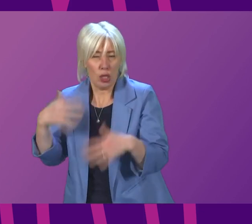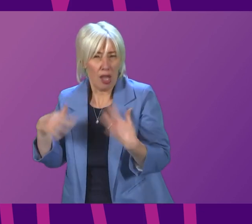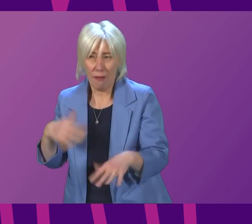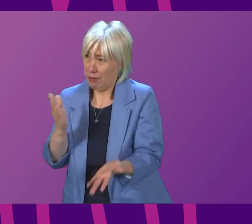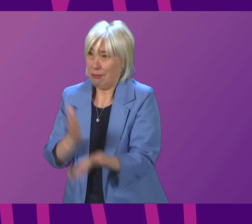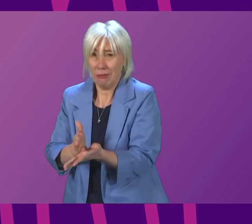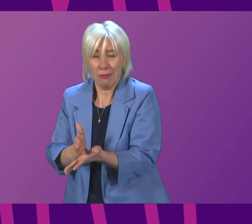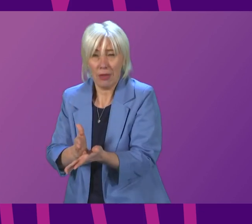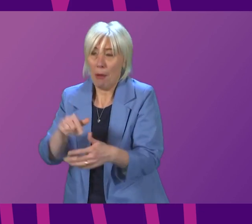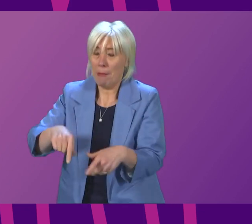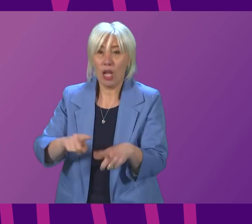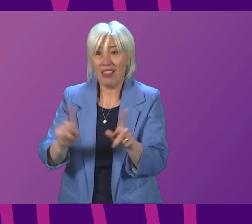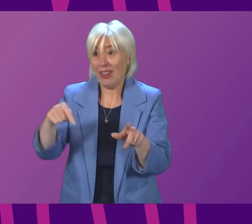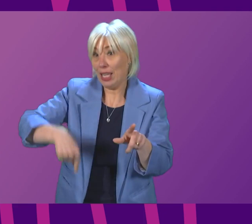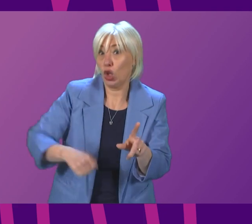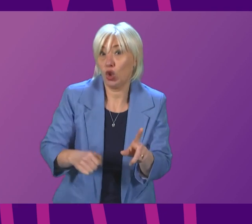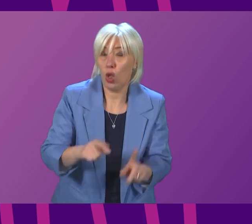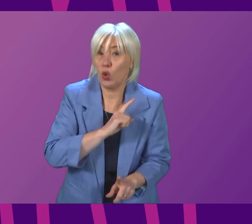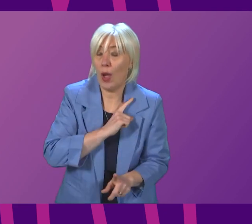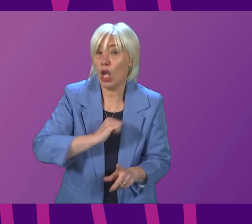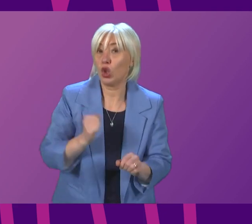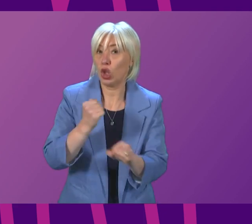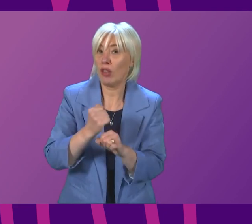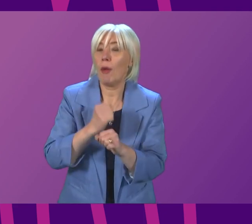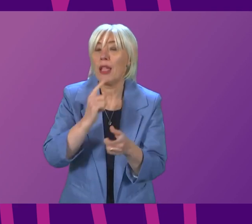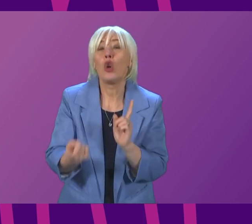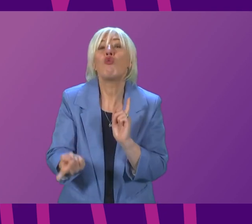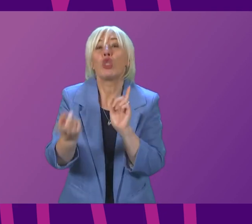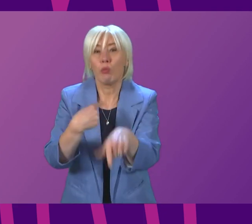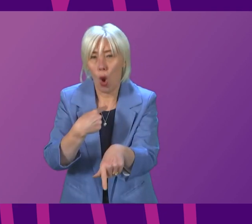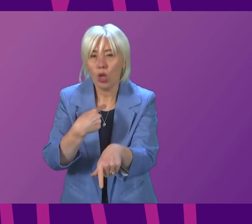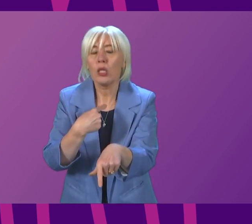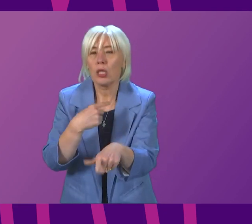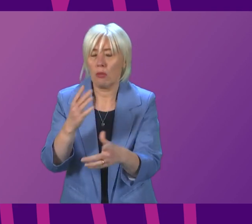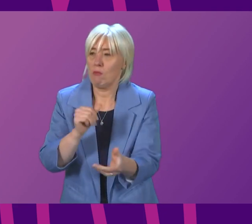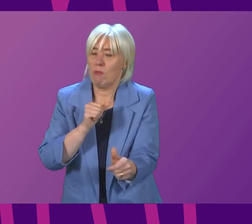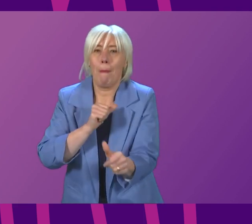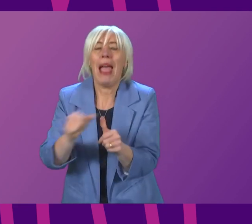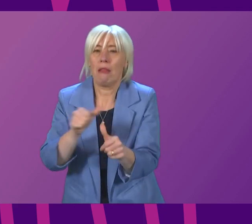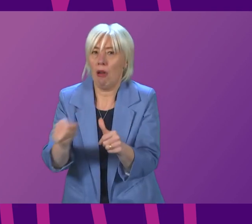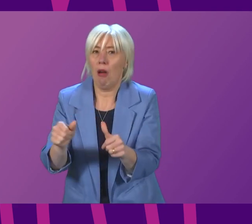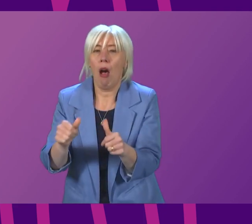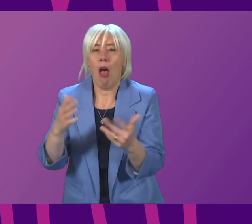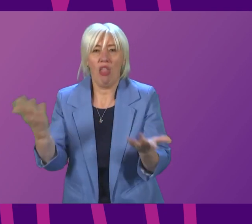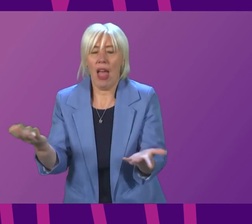The difference in Scotland, of course, is that the Scottish Government has responded in a much greater way than the Government south of the border has.